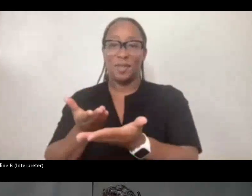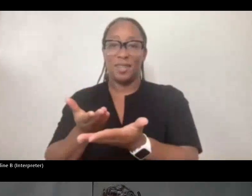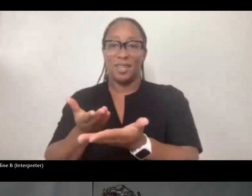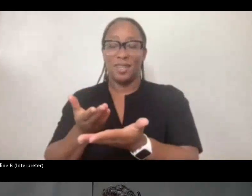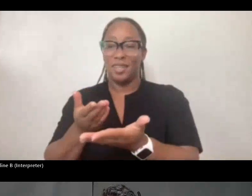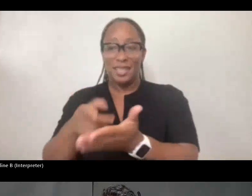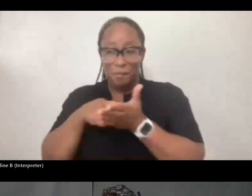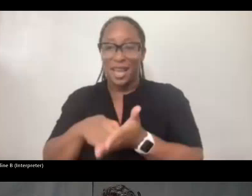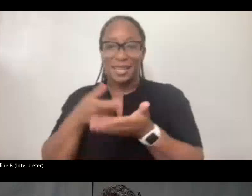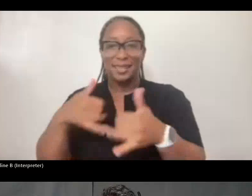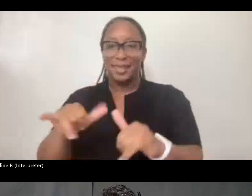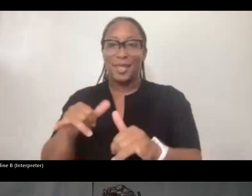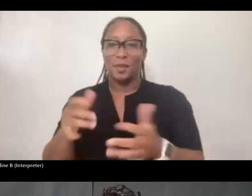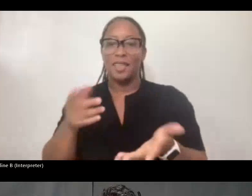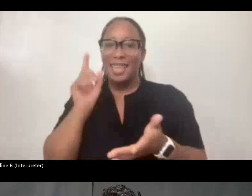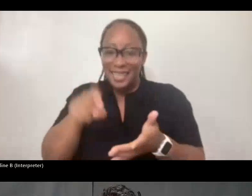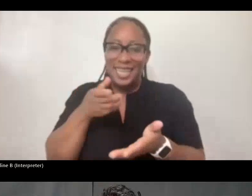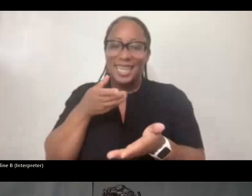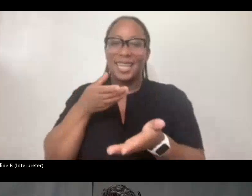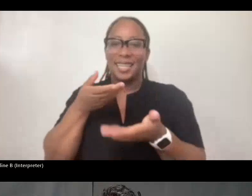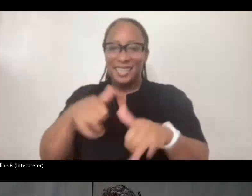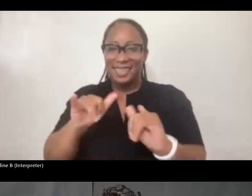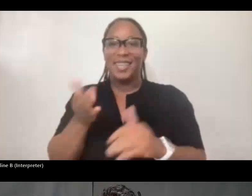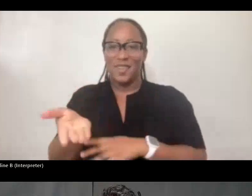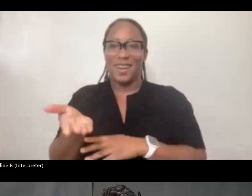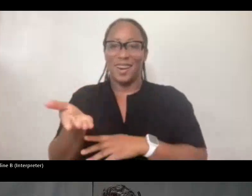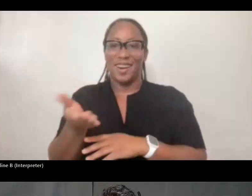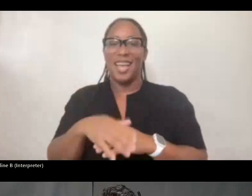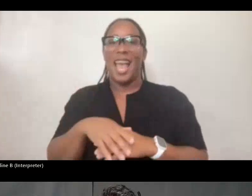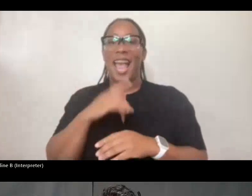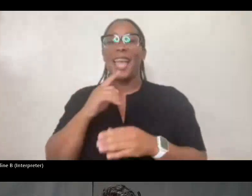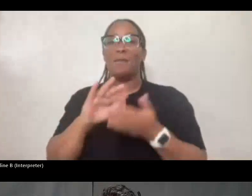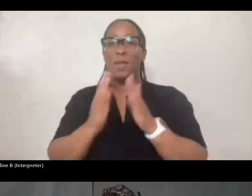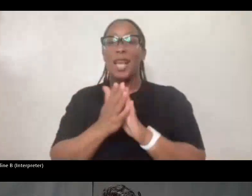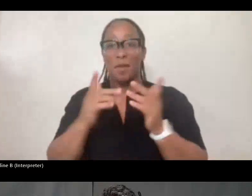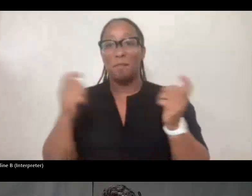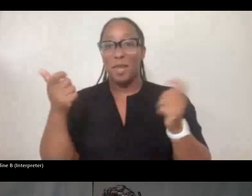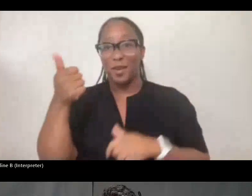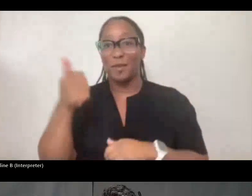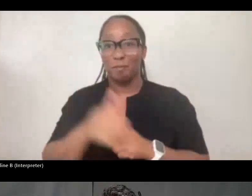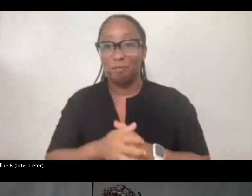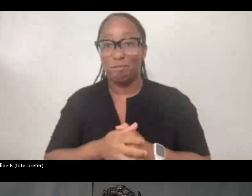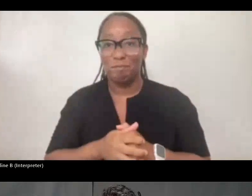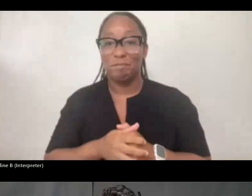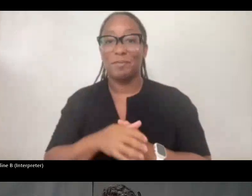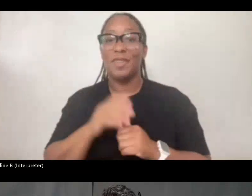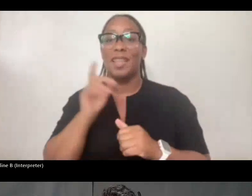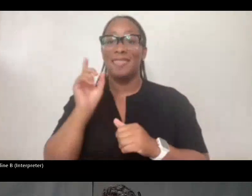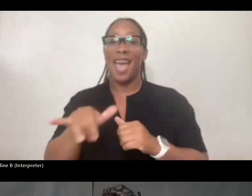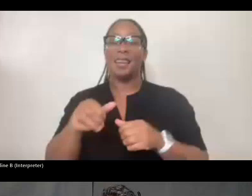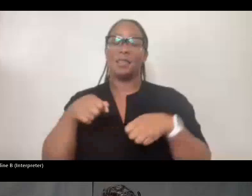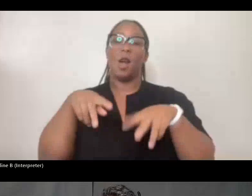Nothing that is happening is changing the need. In fact, it's getting greater. That's an opportunity.